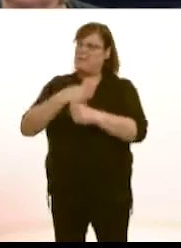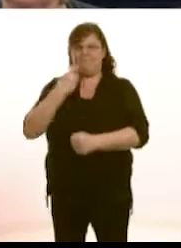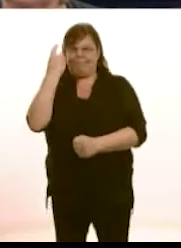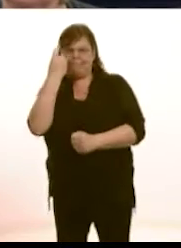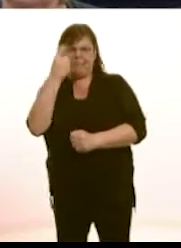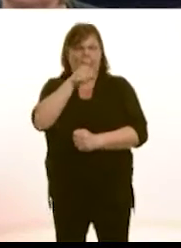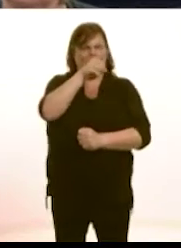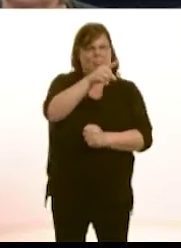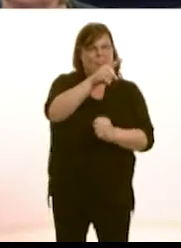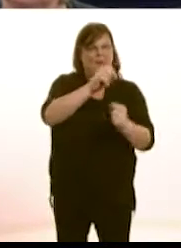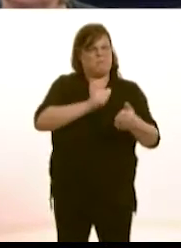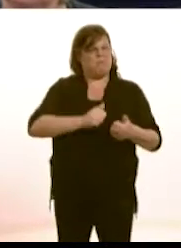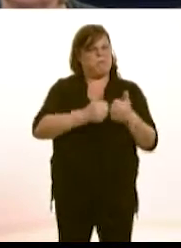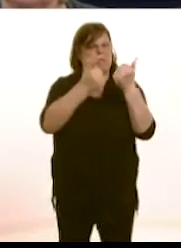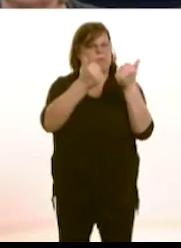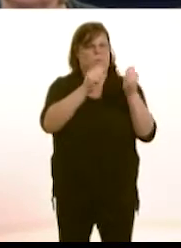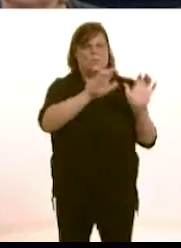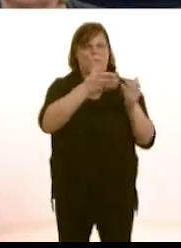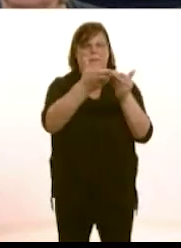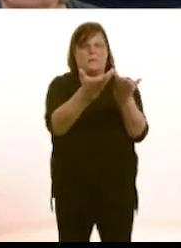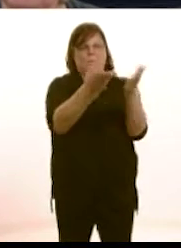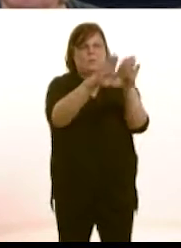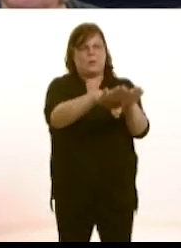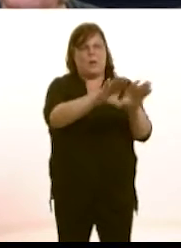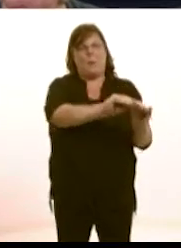a world-class service from Ysbyty Gwynedd?